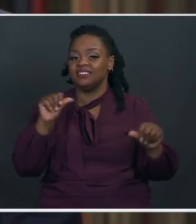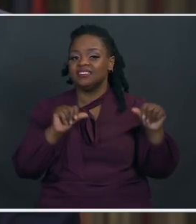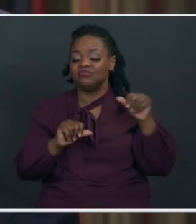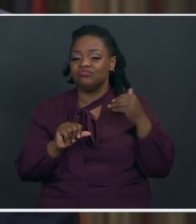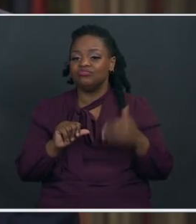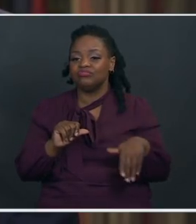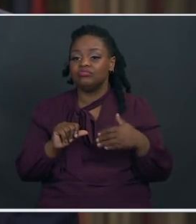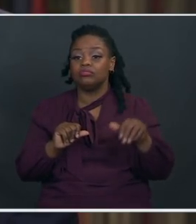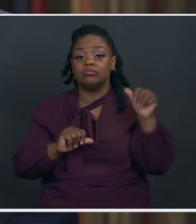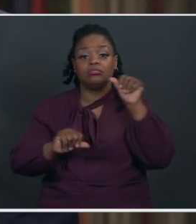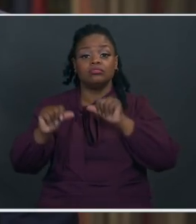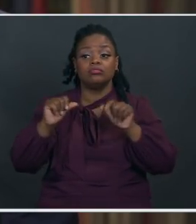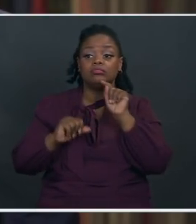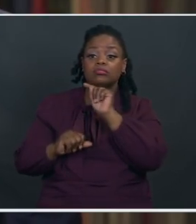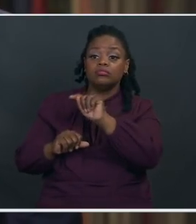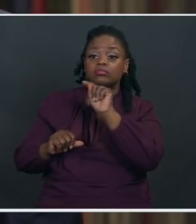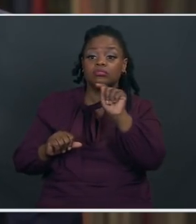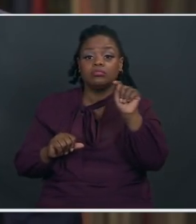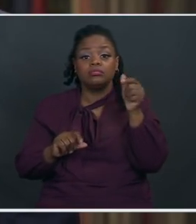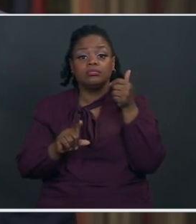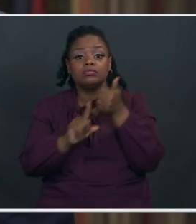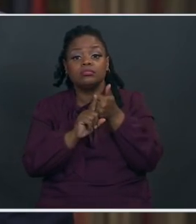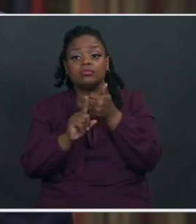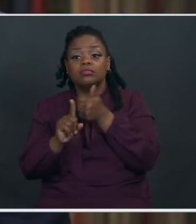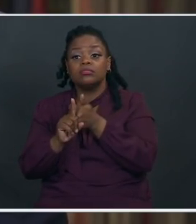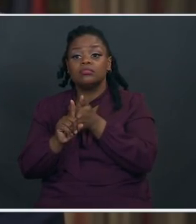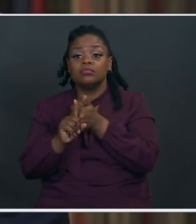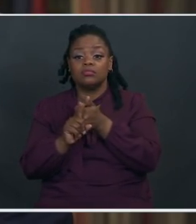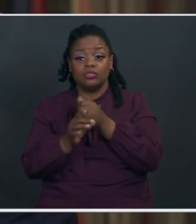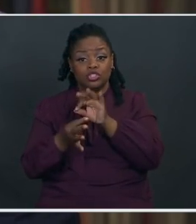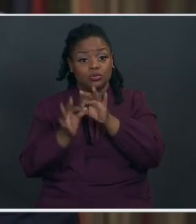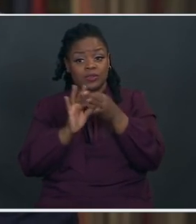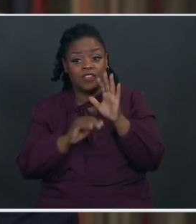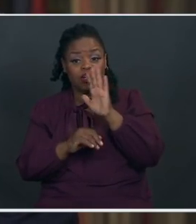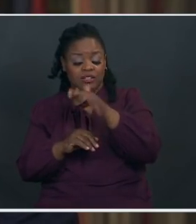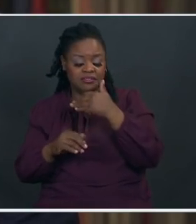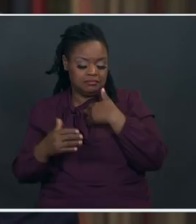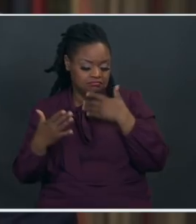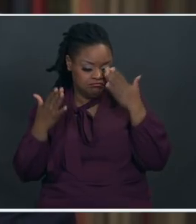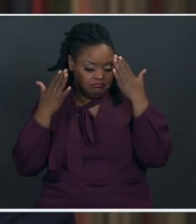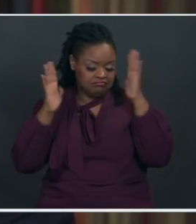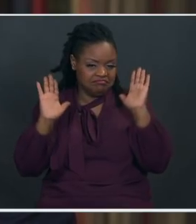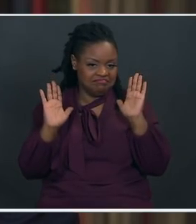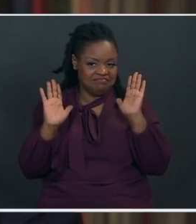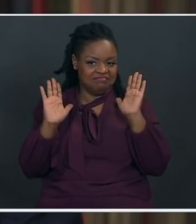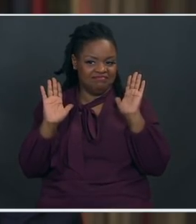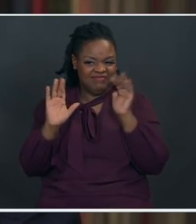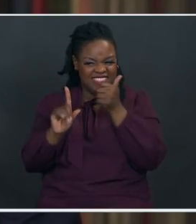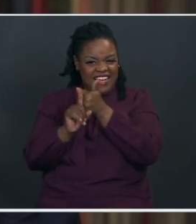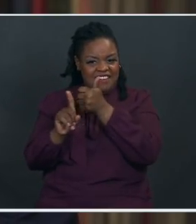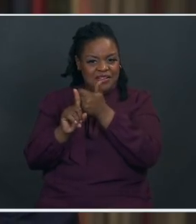and that our core values of science, public health and equity are going to drive our actions here at the White House.